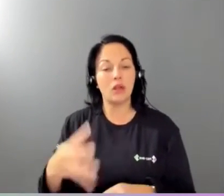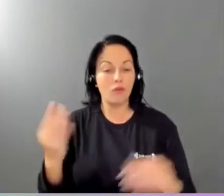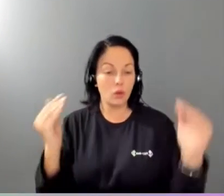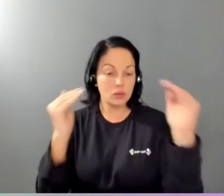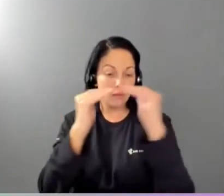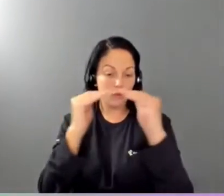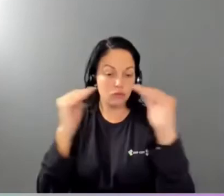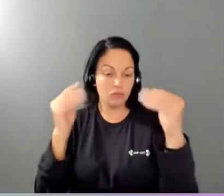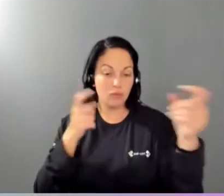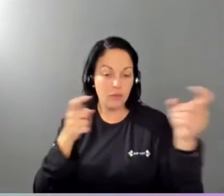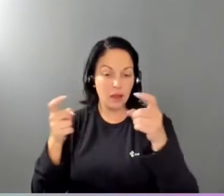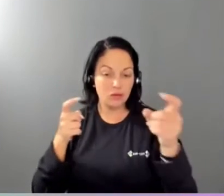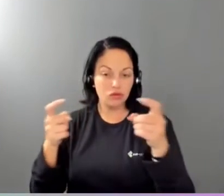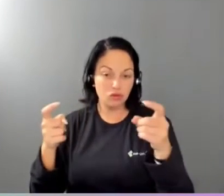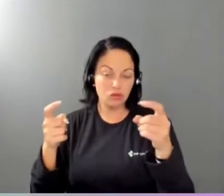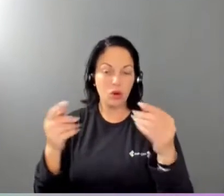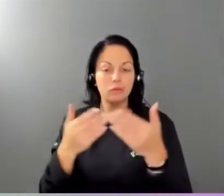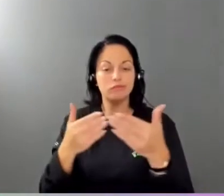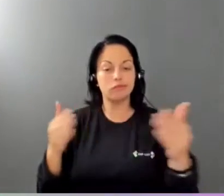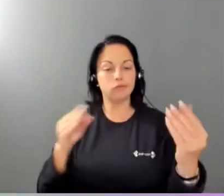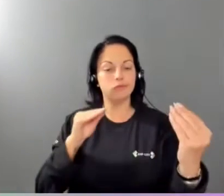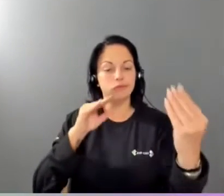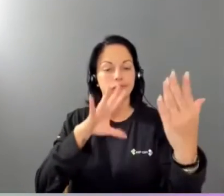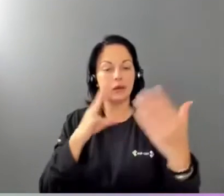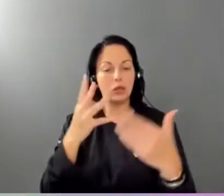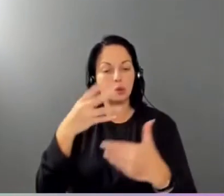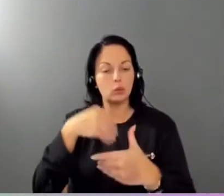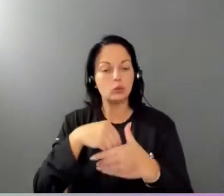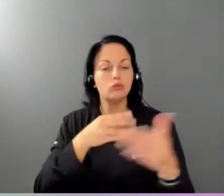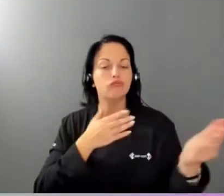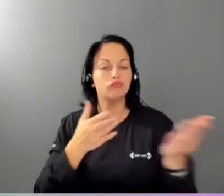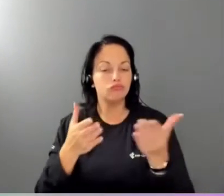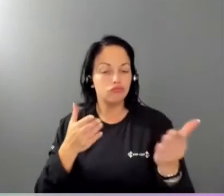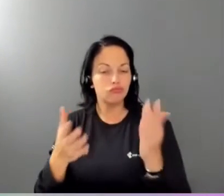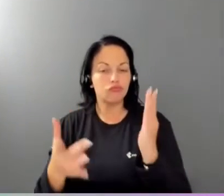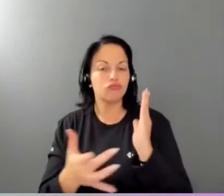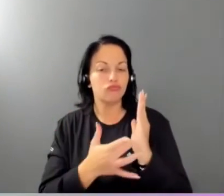over perfection as well. [JONATHAN] So the 4th level